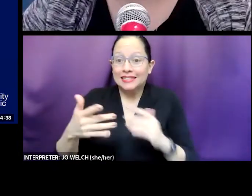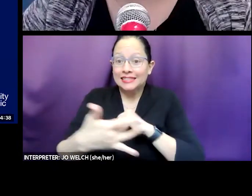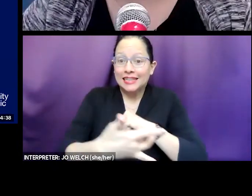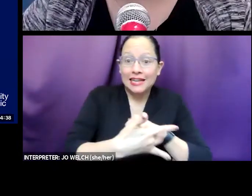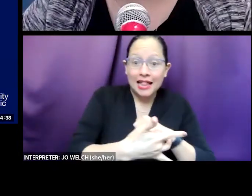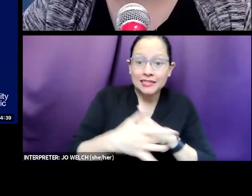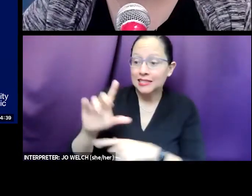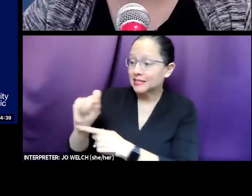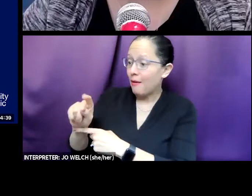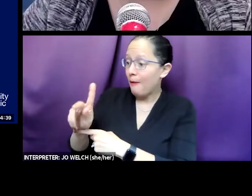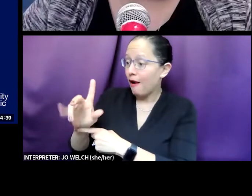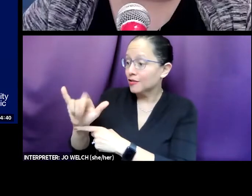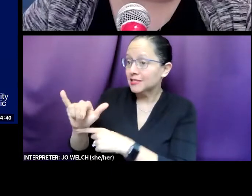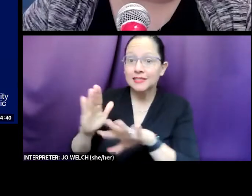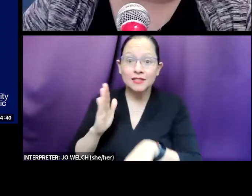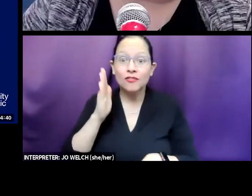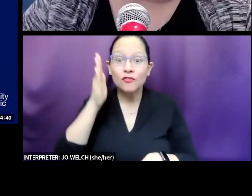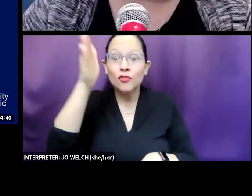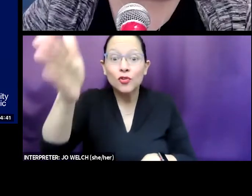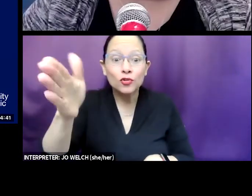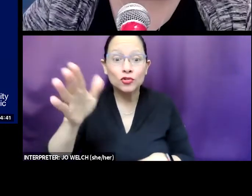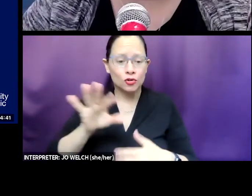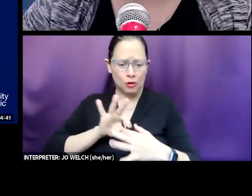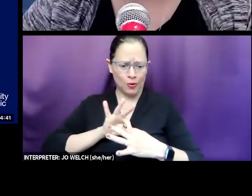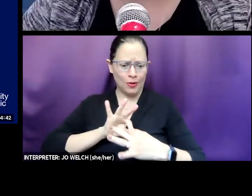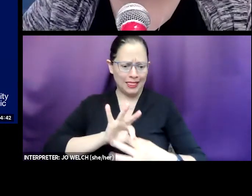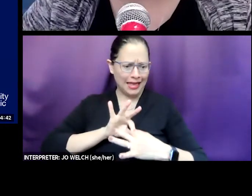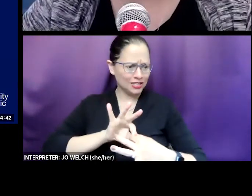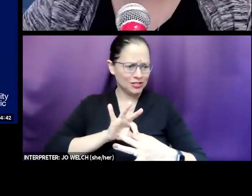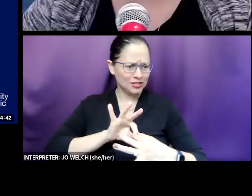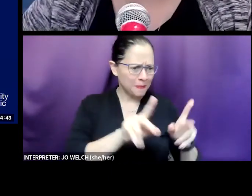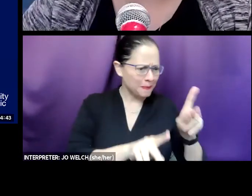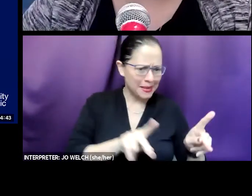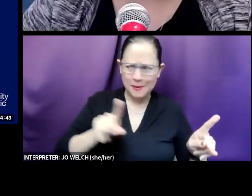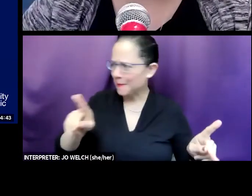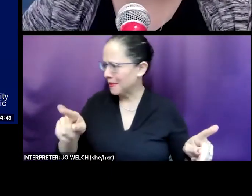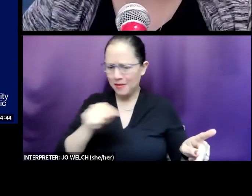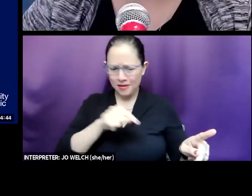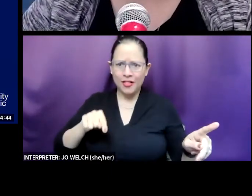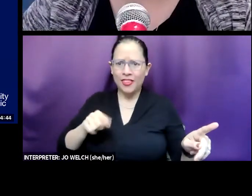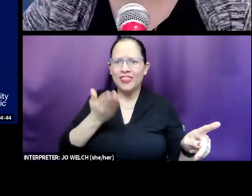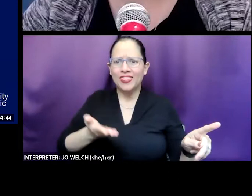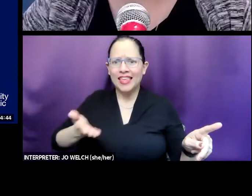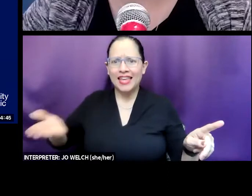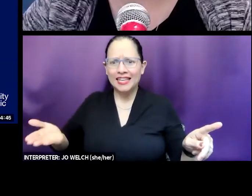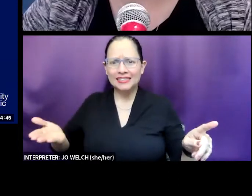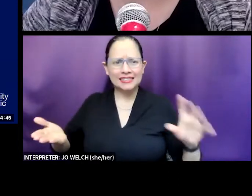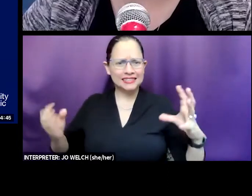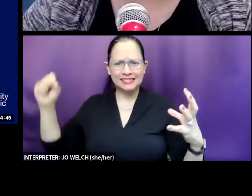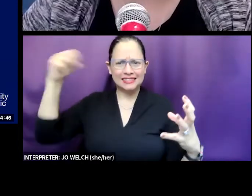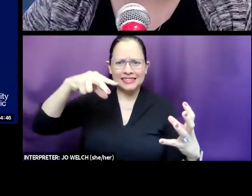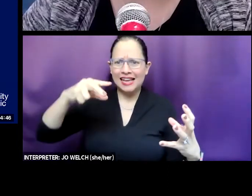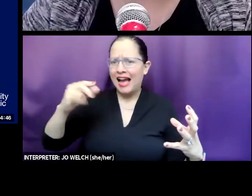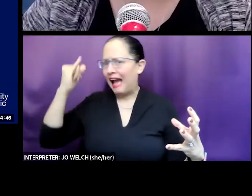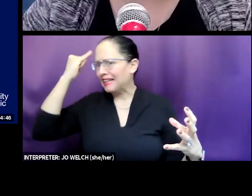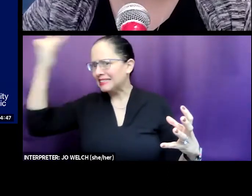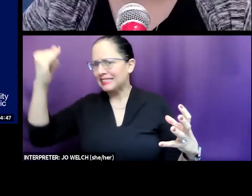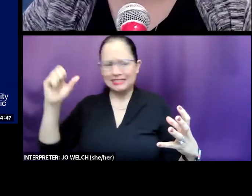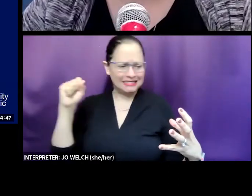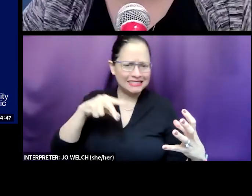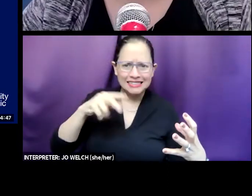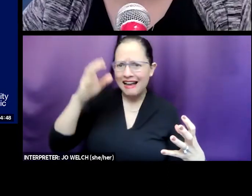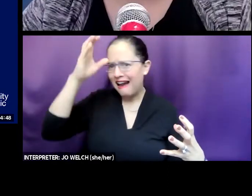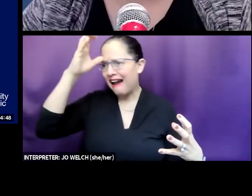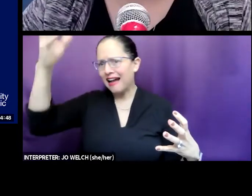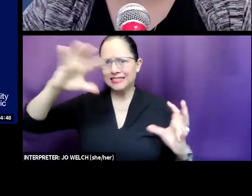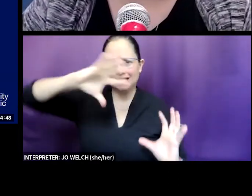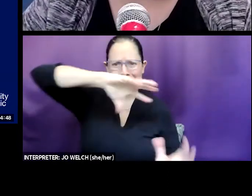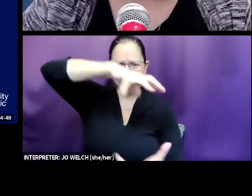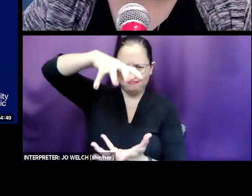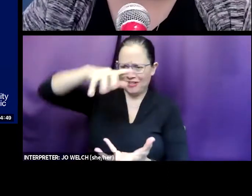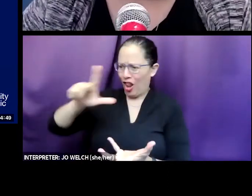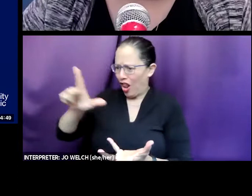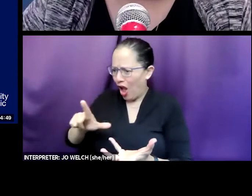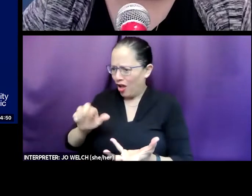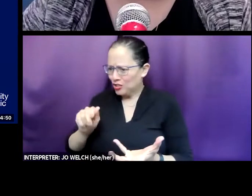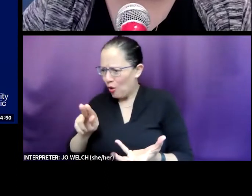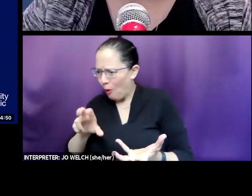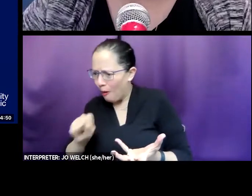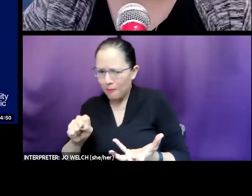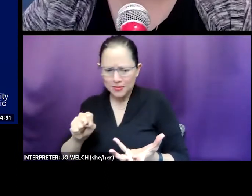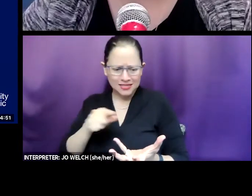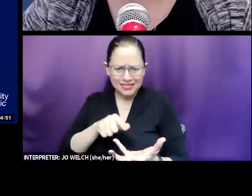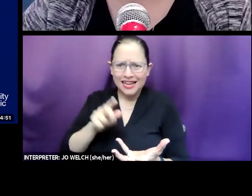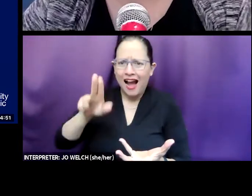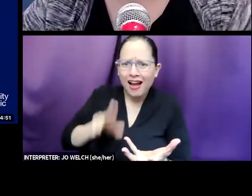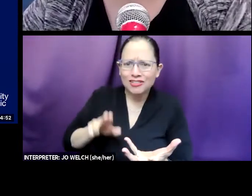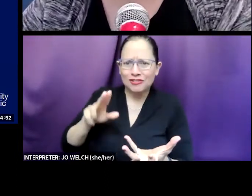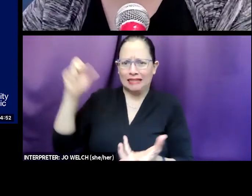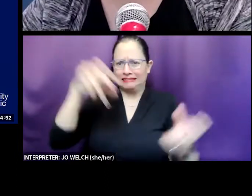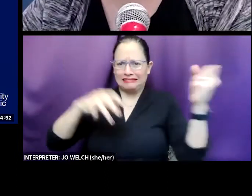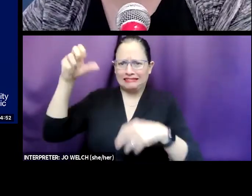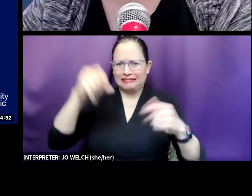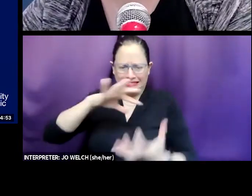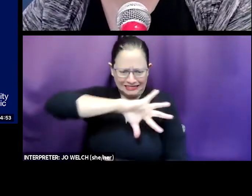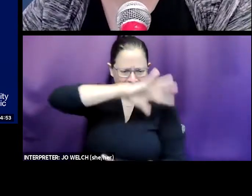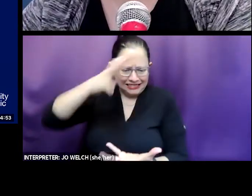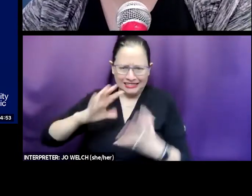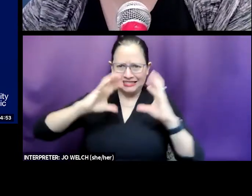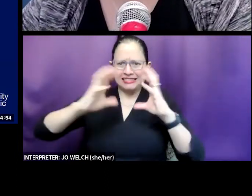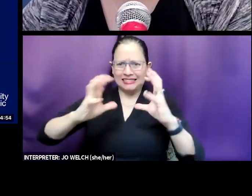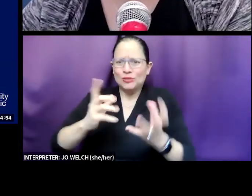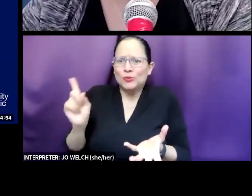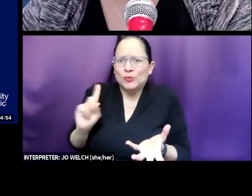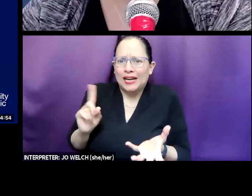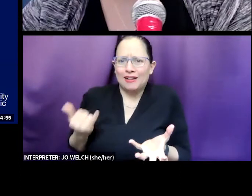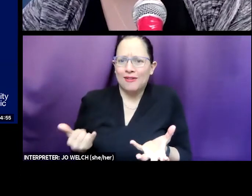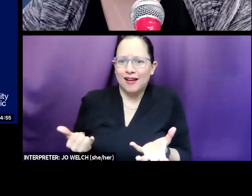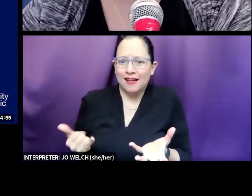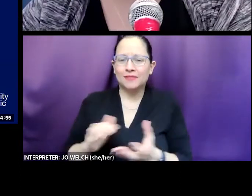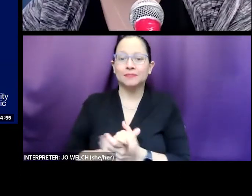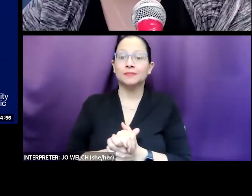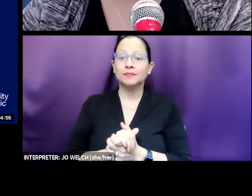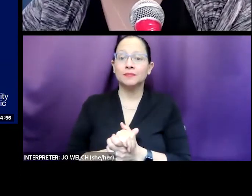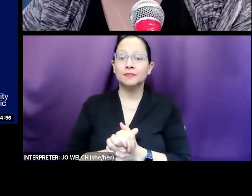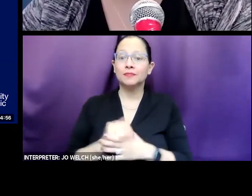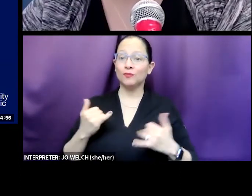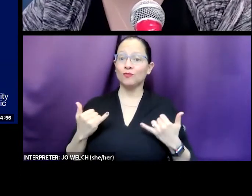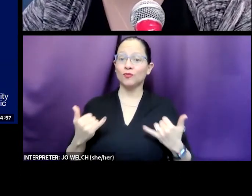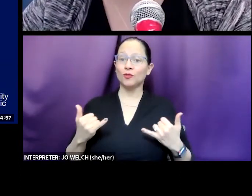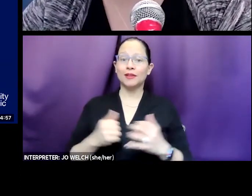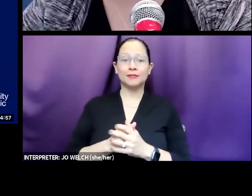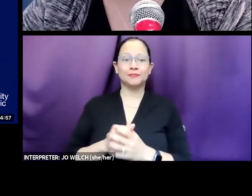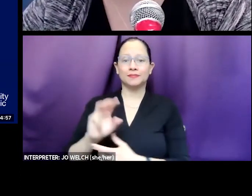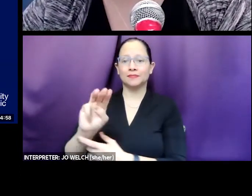or future or, you know, the relationship between people and things, and ideas and concepts and laws and norms and contracts and all kinds of things but today I'm going to talk to you about, you know, the media manipulation.